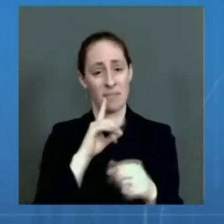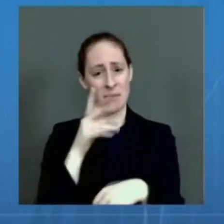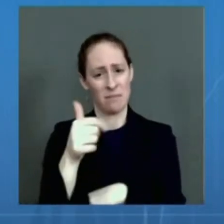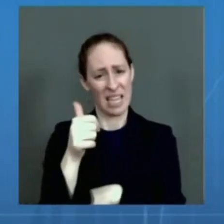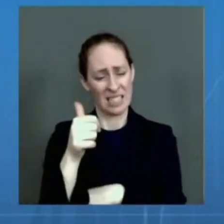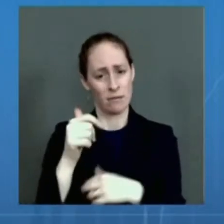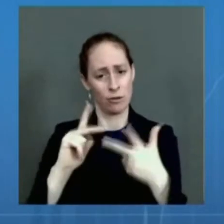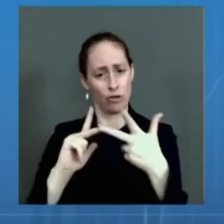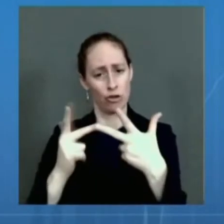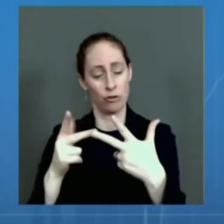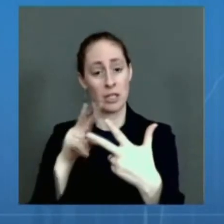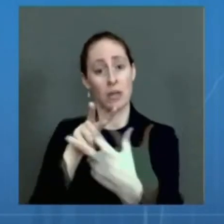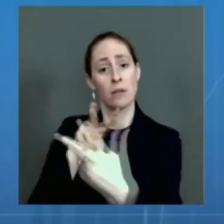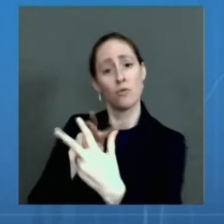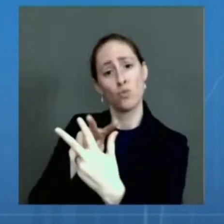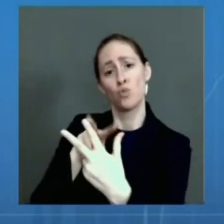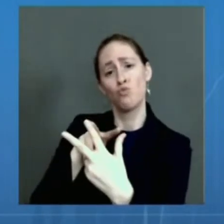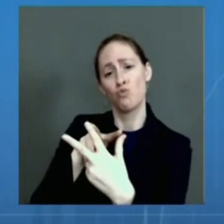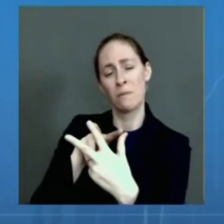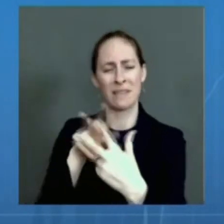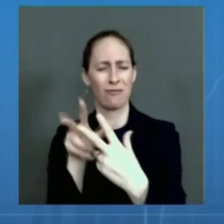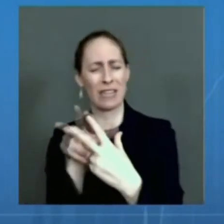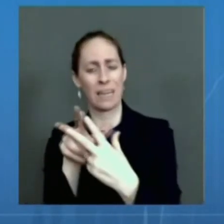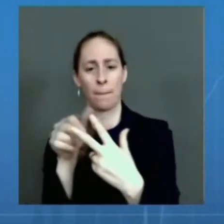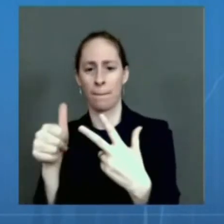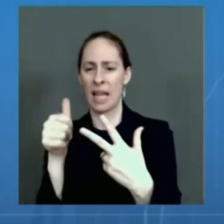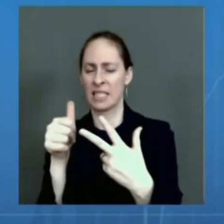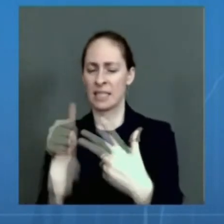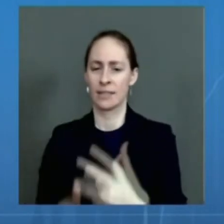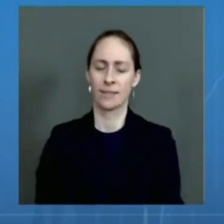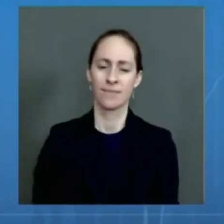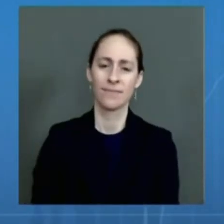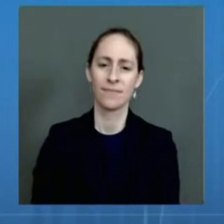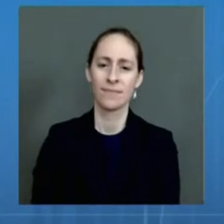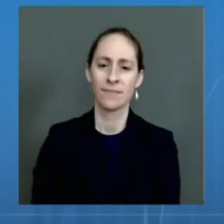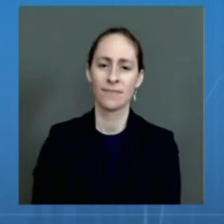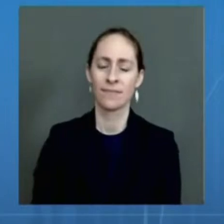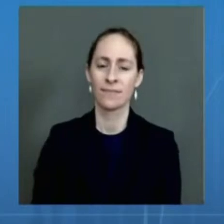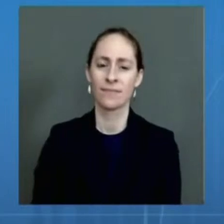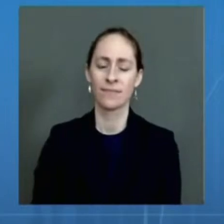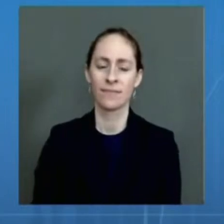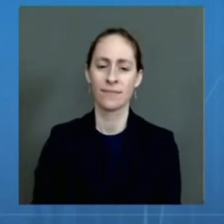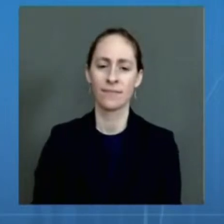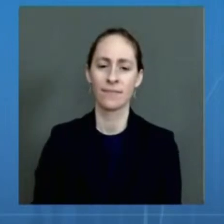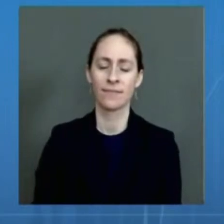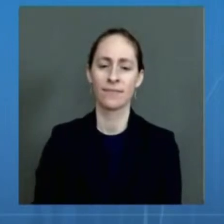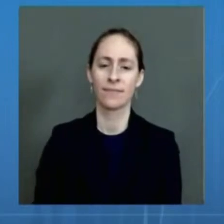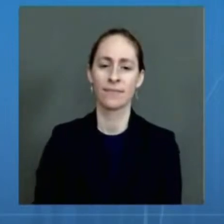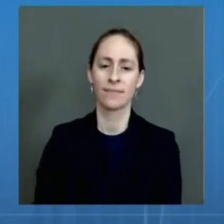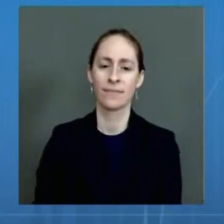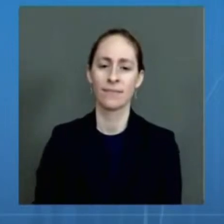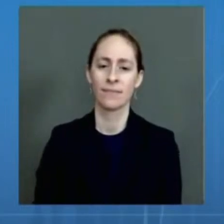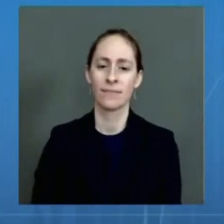VACCINATED. IF YOU ARE VACCINATED IT IS CRITICAL FOR OPTIMUM PROTECTION TO GET BOOSTED. BACK TO YOU JEFF.